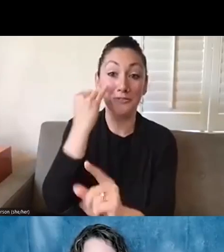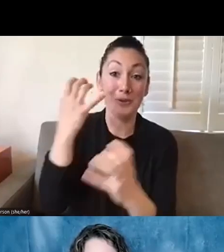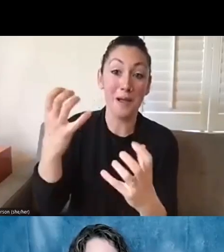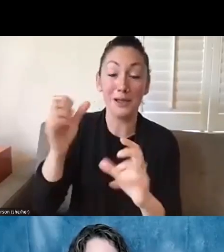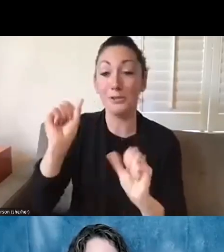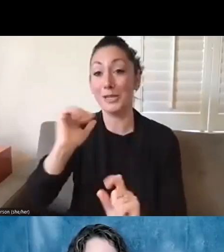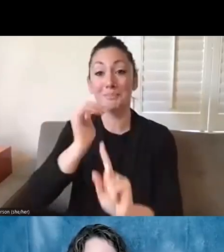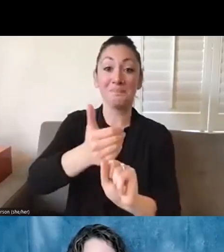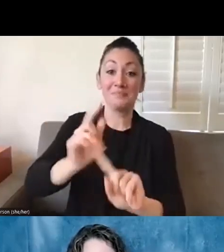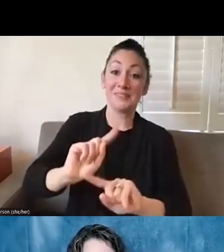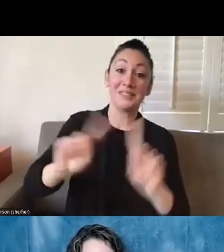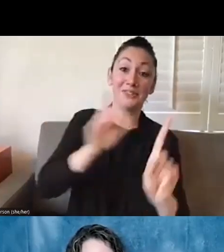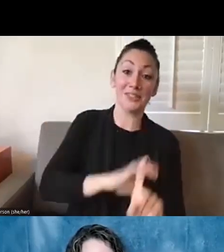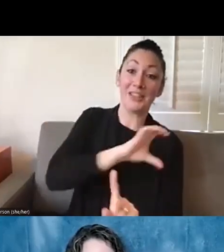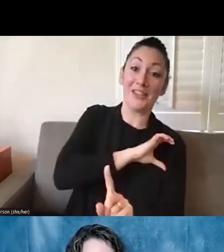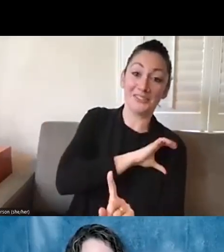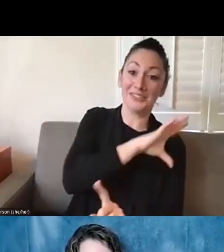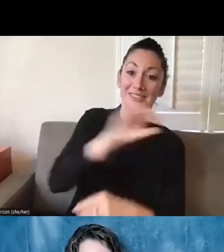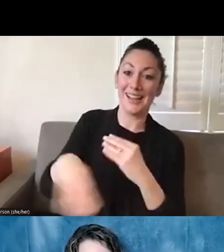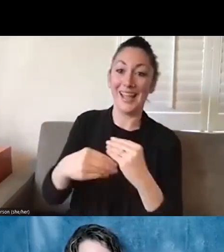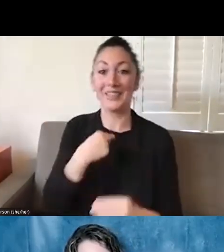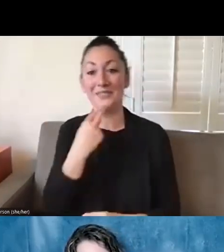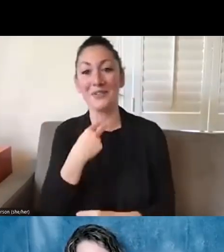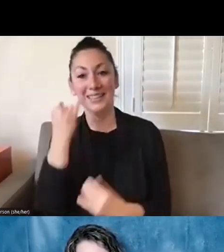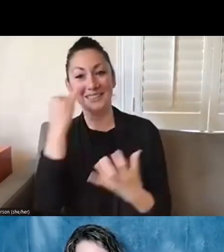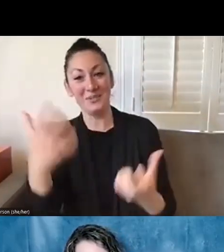but you could feel free to add your own voiceover if that's helpful. You can take on the different